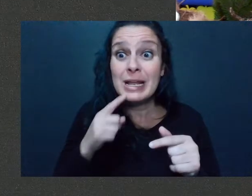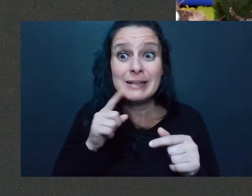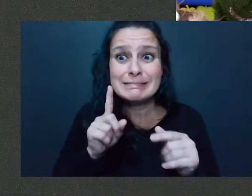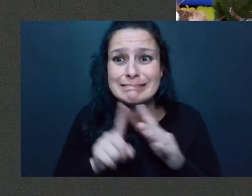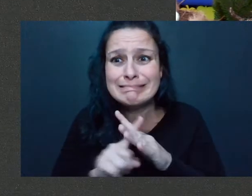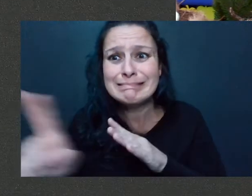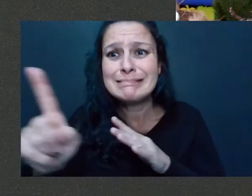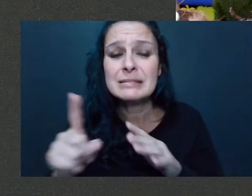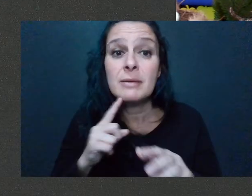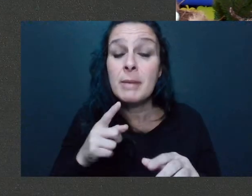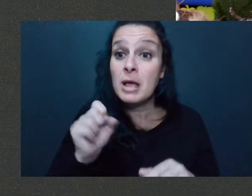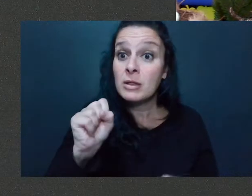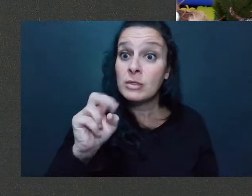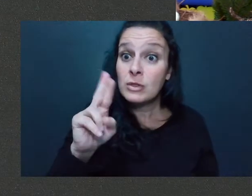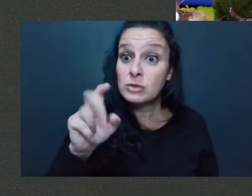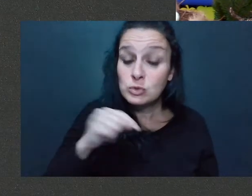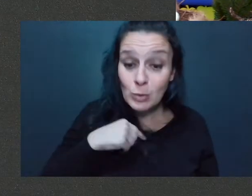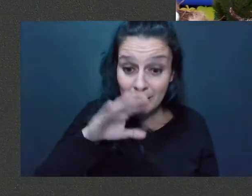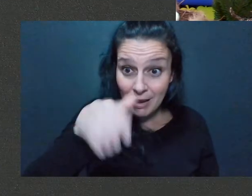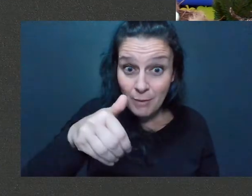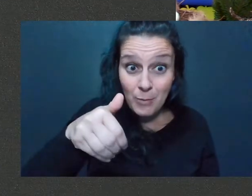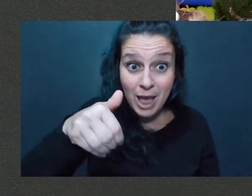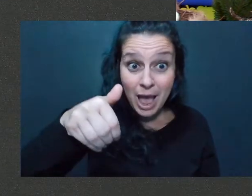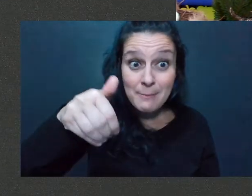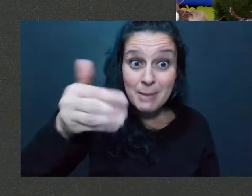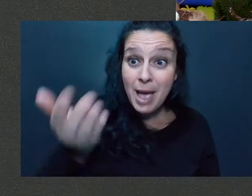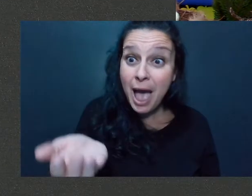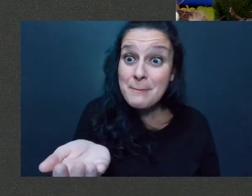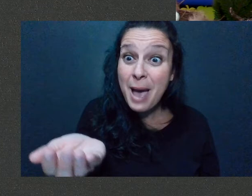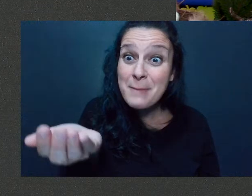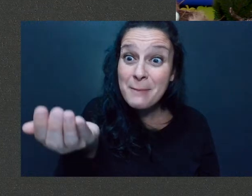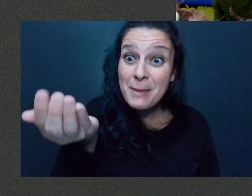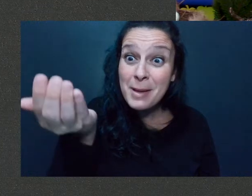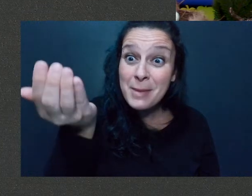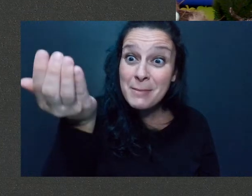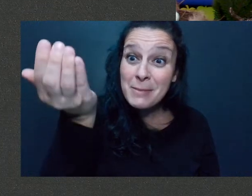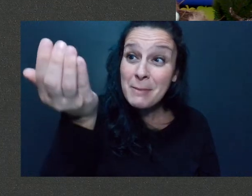The snort went up. It went way, way up and up and up and up went the baby bird.